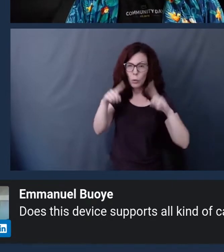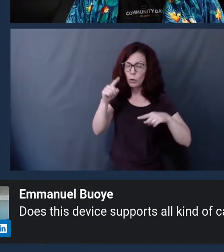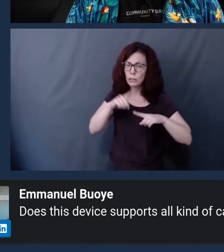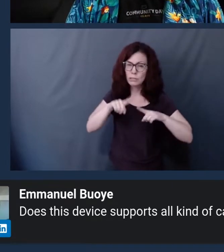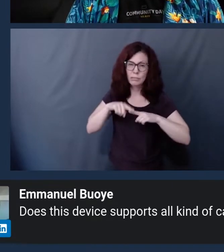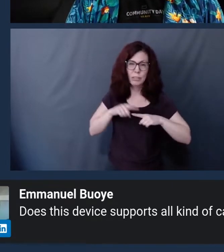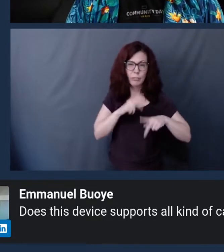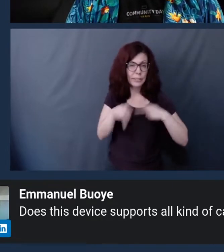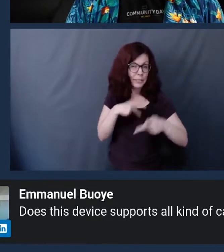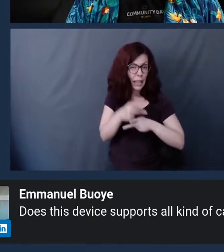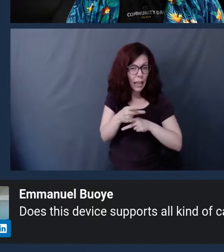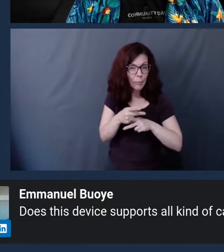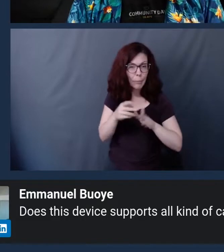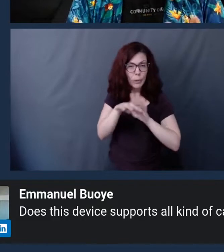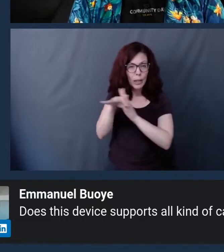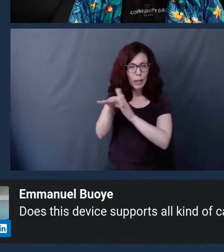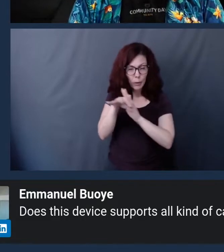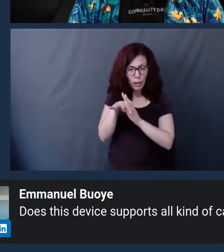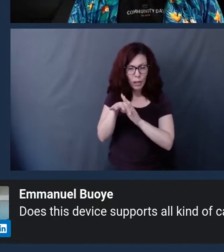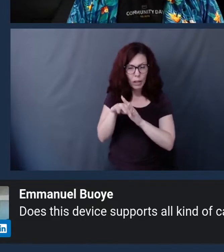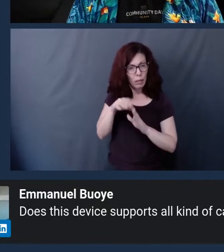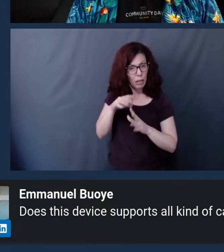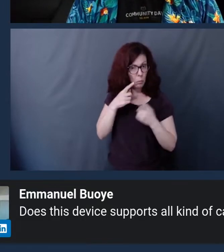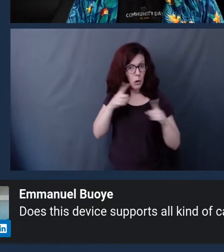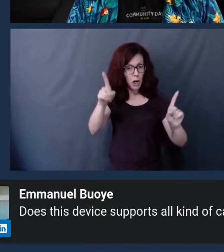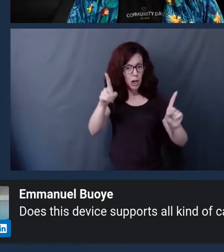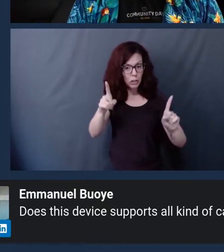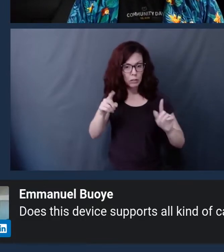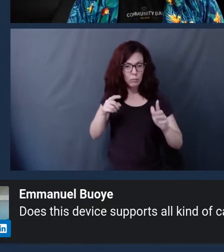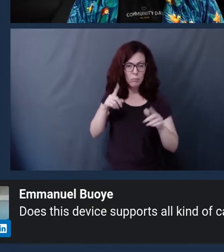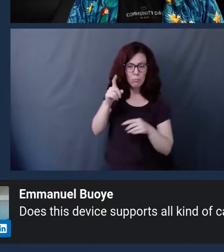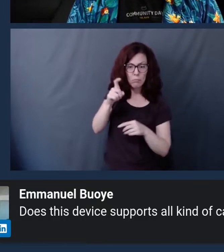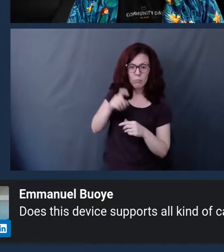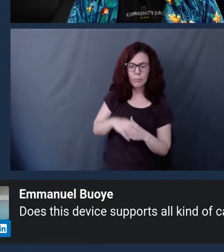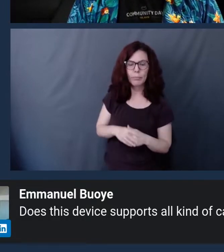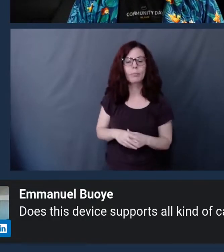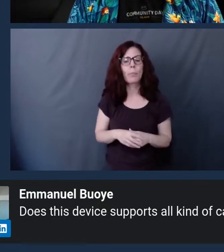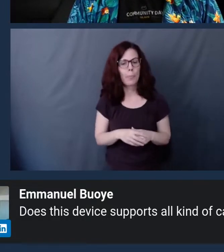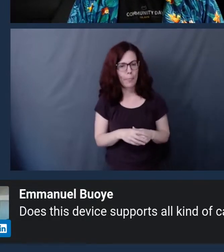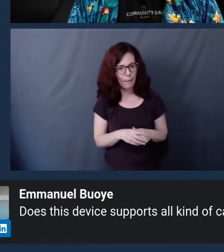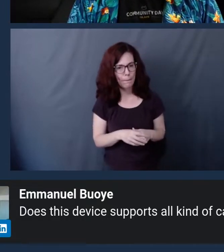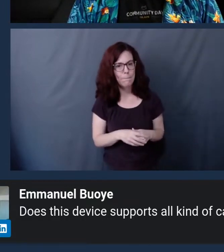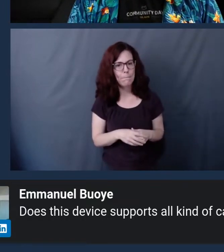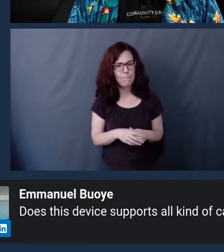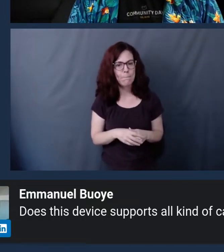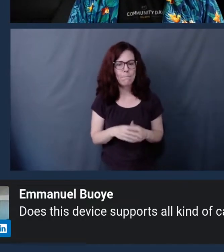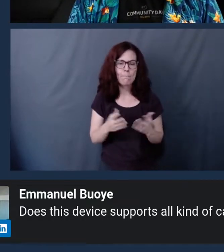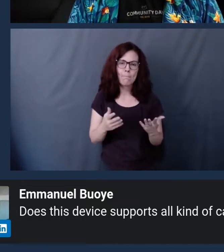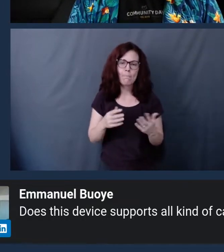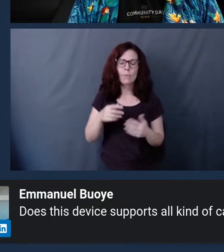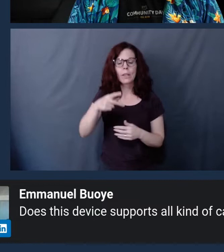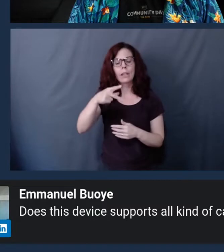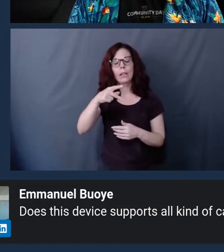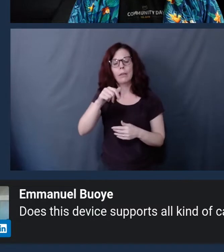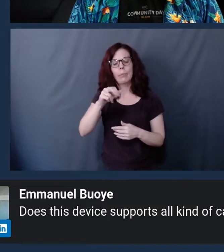Does this work with those kinds of cameras? Yeah, so the Panorama appliance basically interoperates